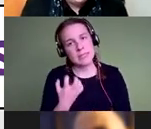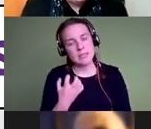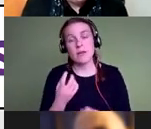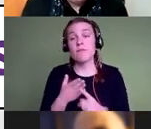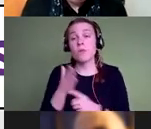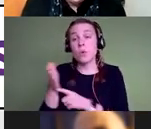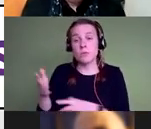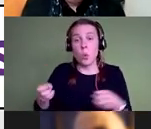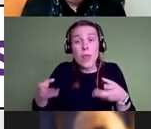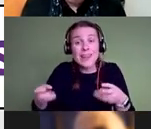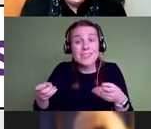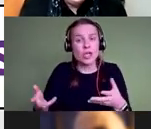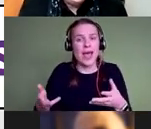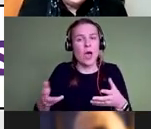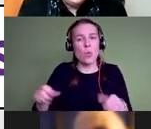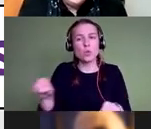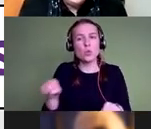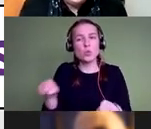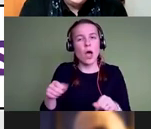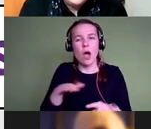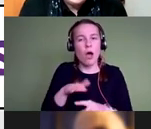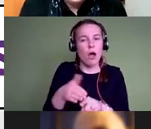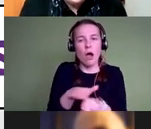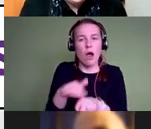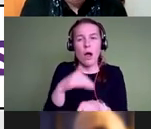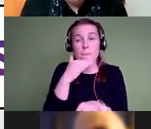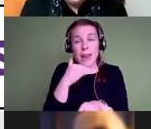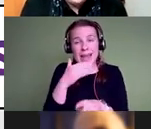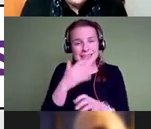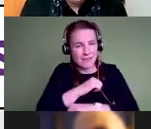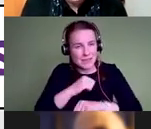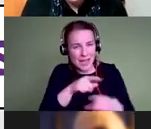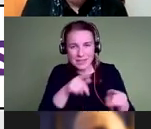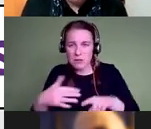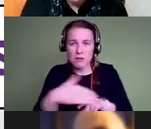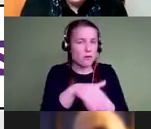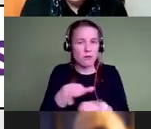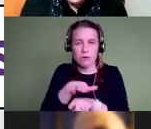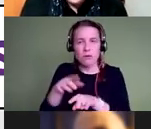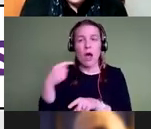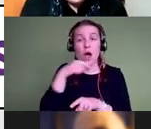operated by a single, close face, and not be cold to the touch. Gates and ironmongery need to